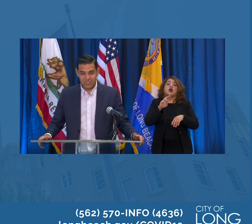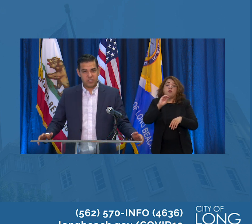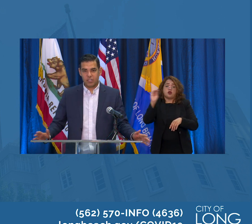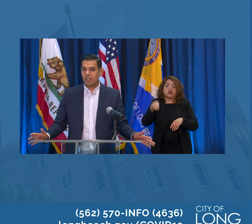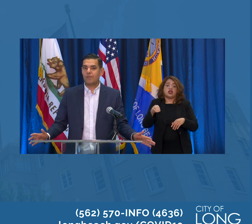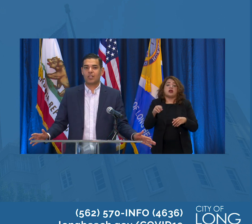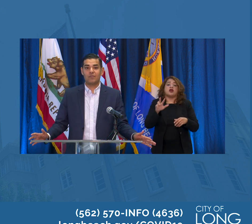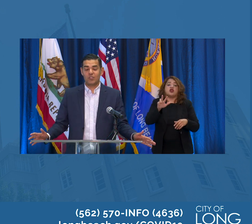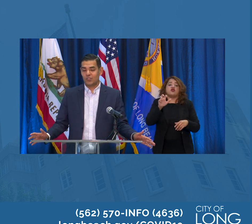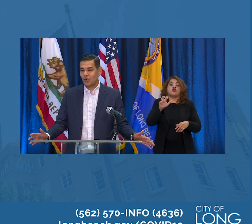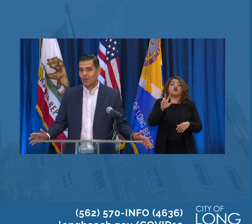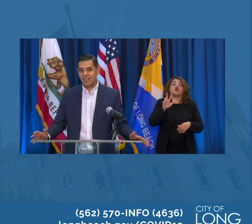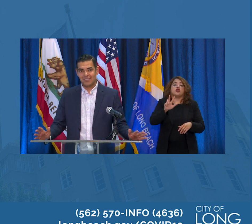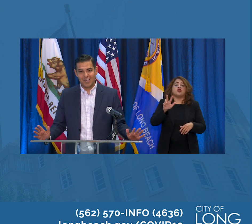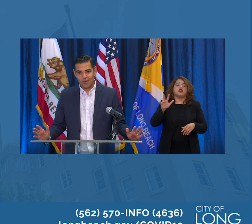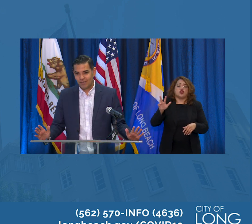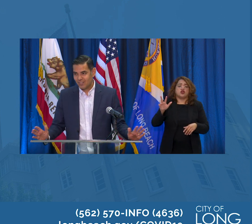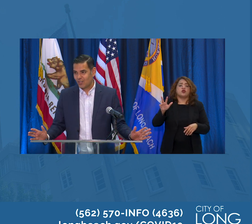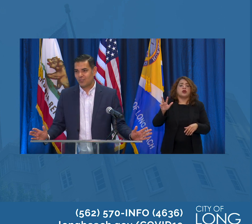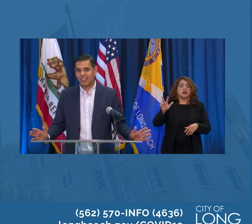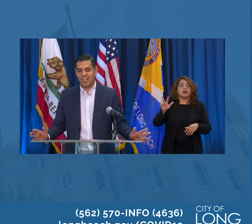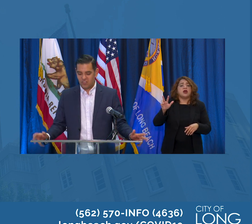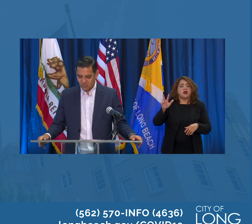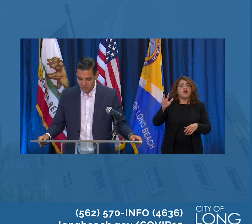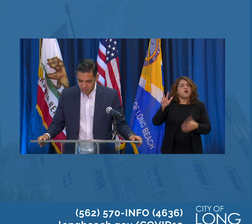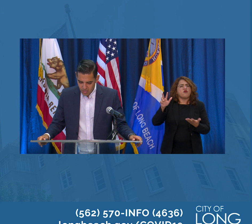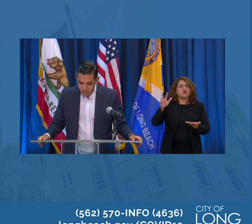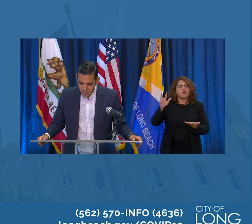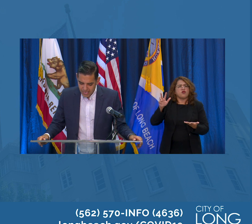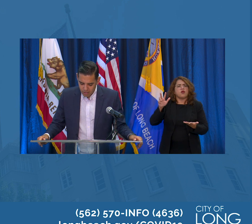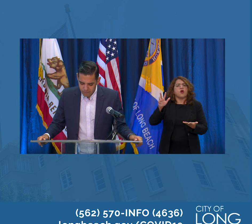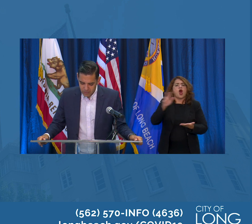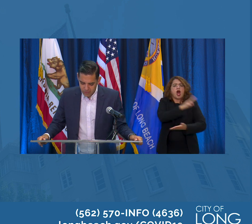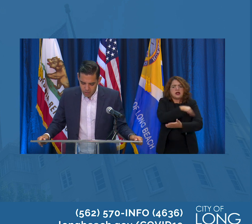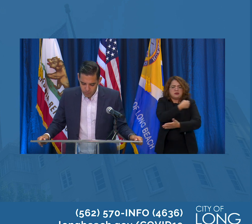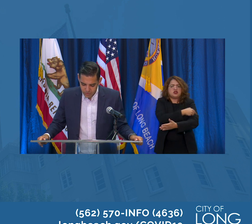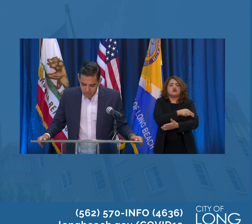We still have our convention center beds there just in case and our ventilator, our percentage